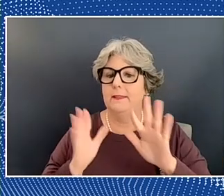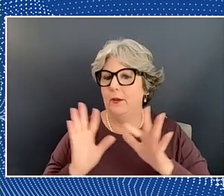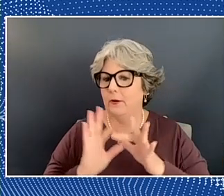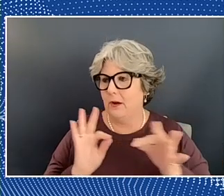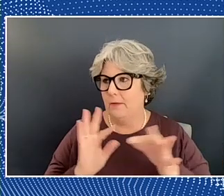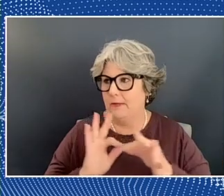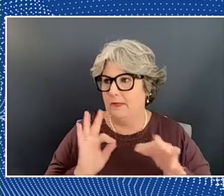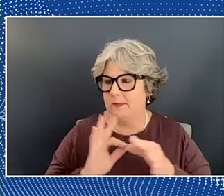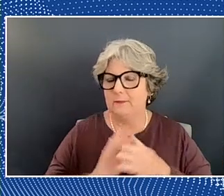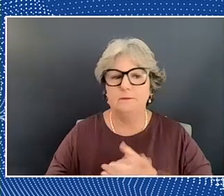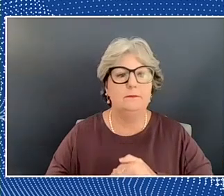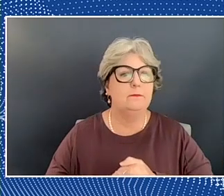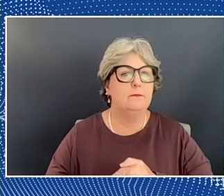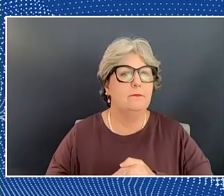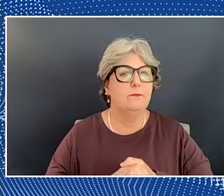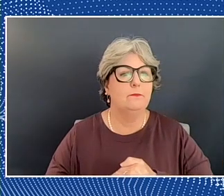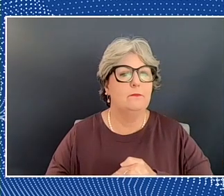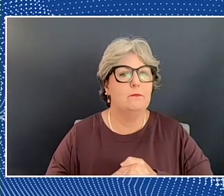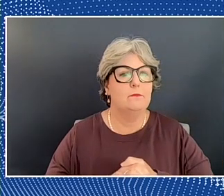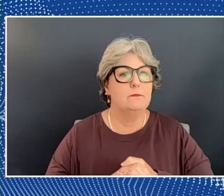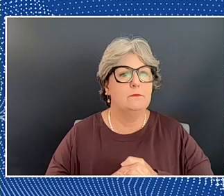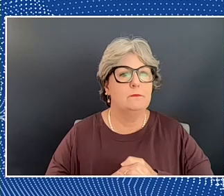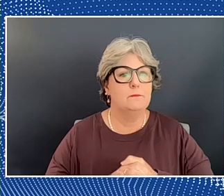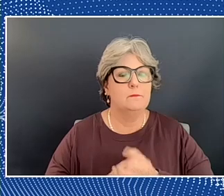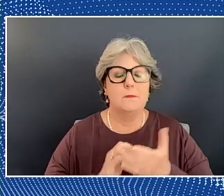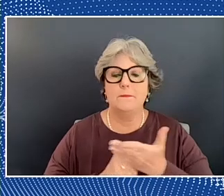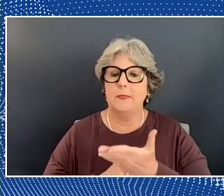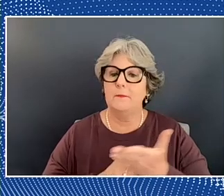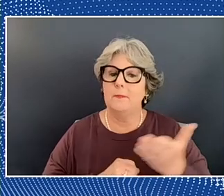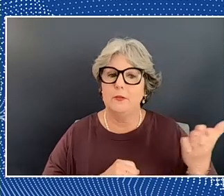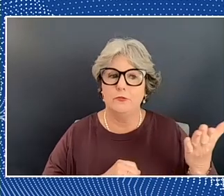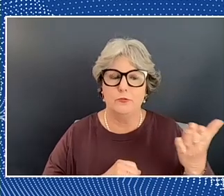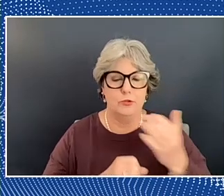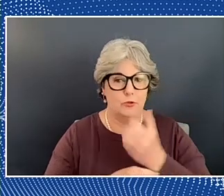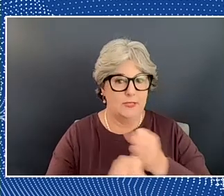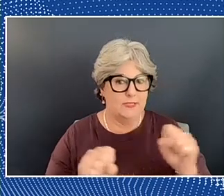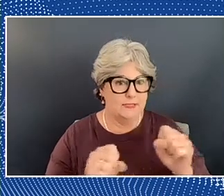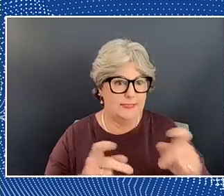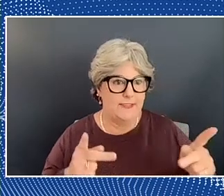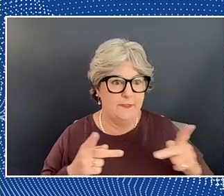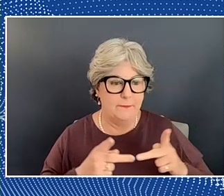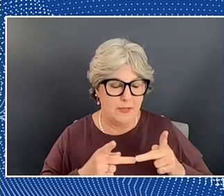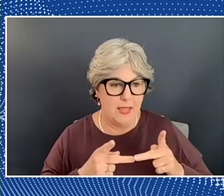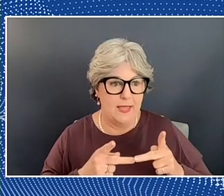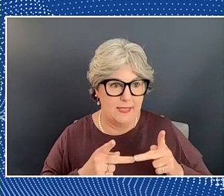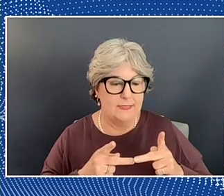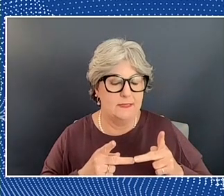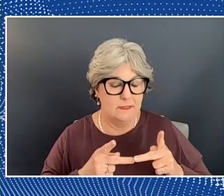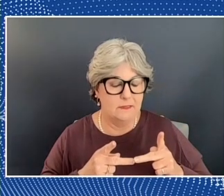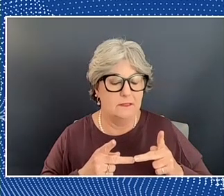commentary. So let's make sure that we are in a safe place and safe space to provide